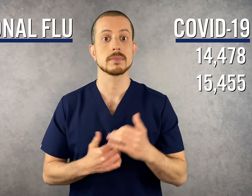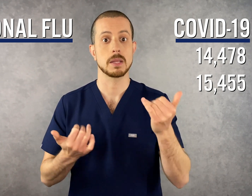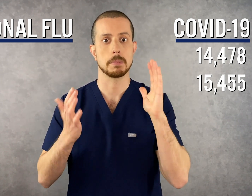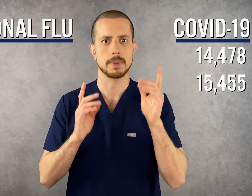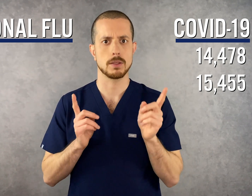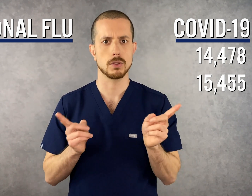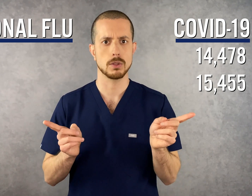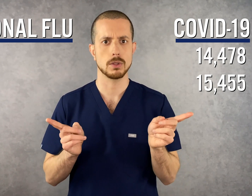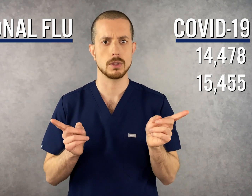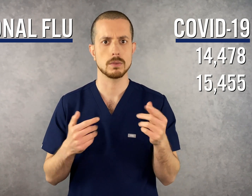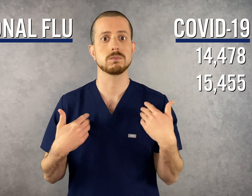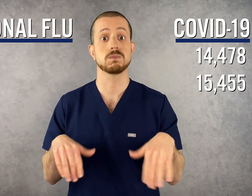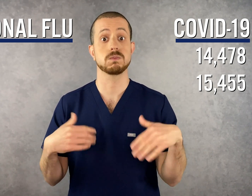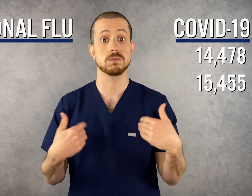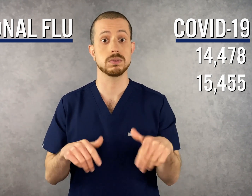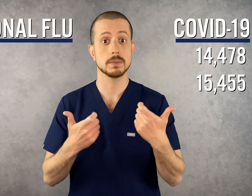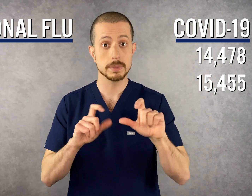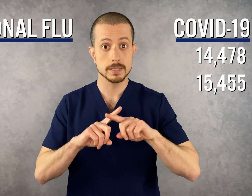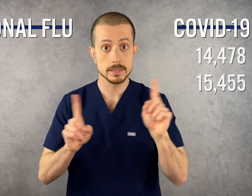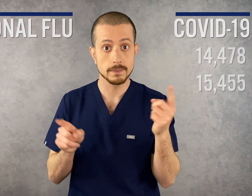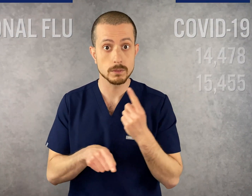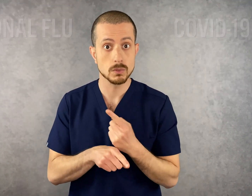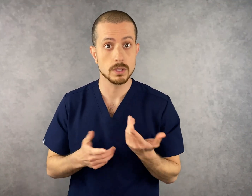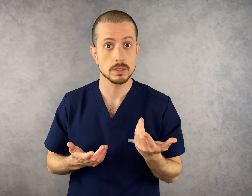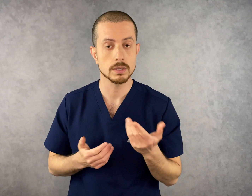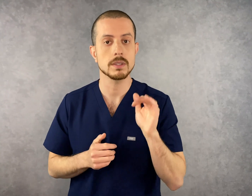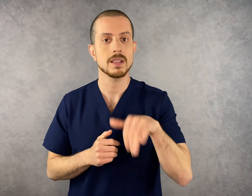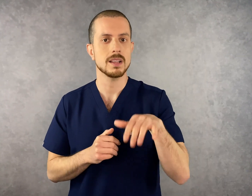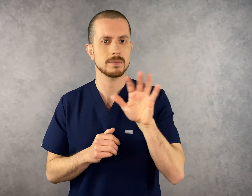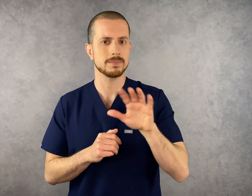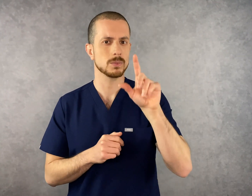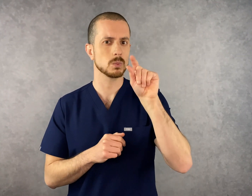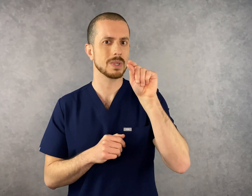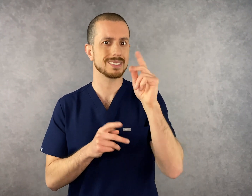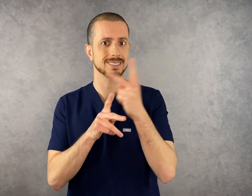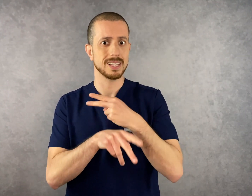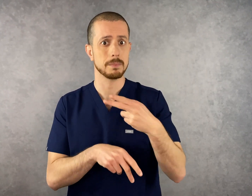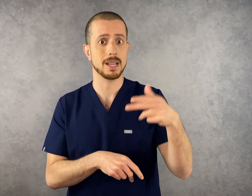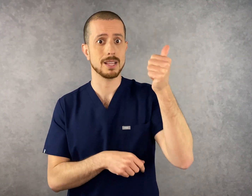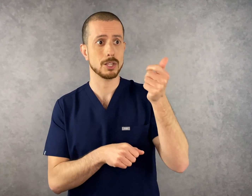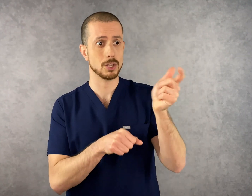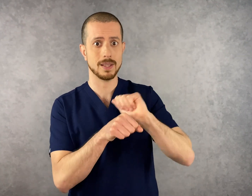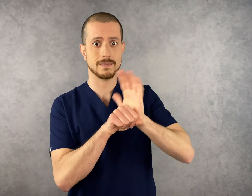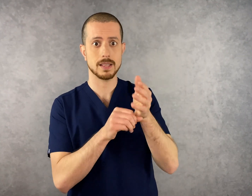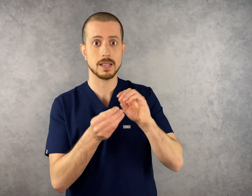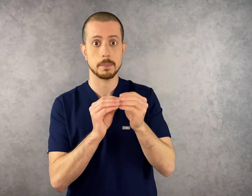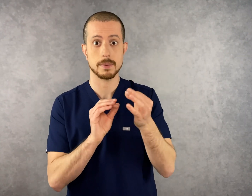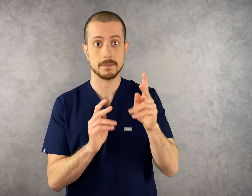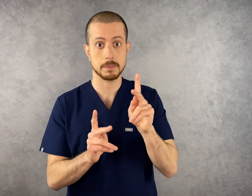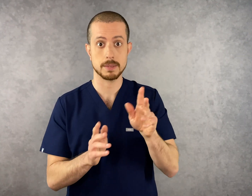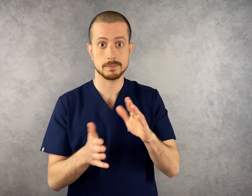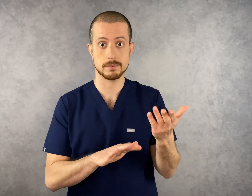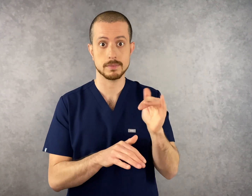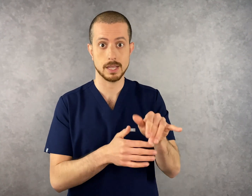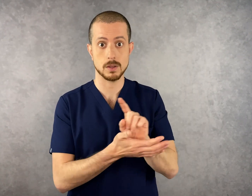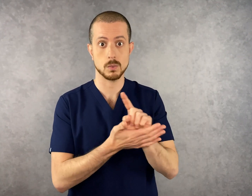Now, look at these two sets of numbers. That is a huge difference, right?! That's roughly a 20-fold difference. The number of people who died from the coronavirus